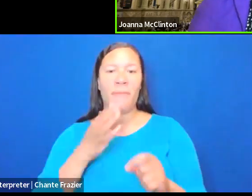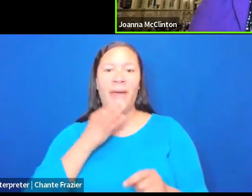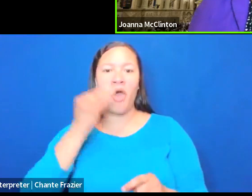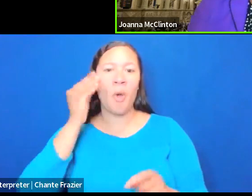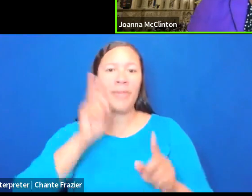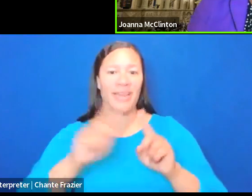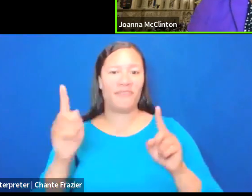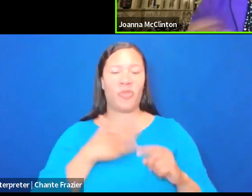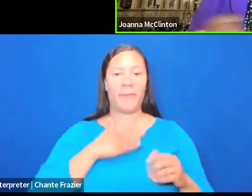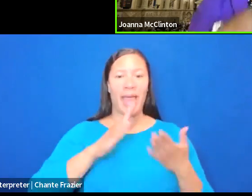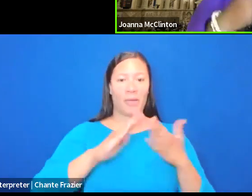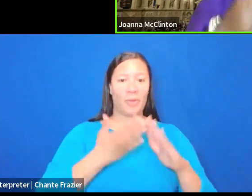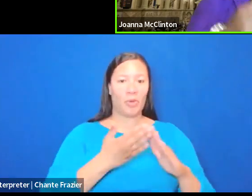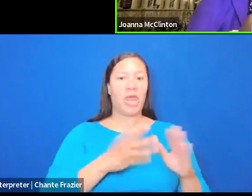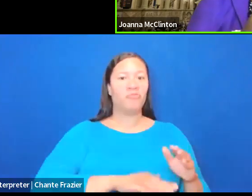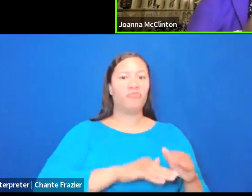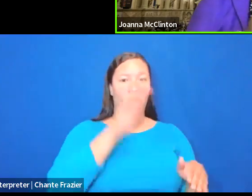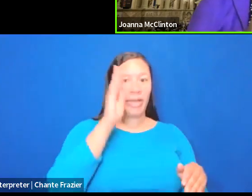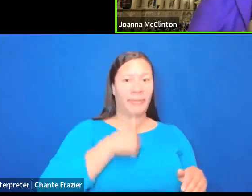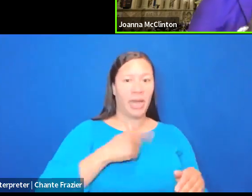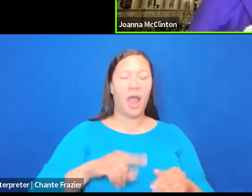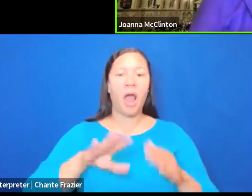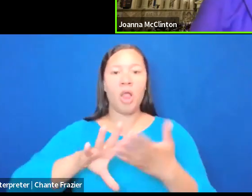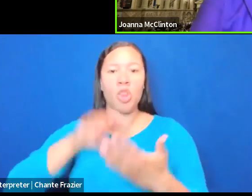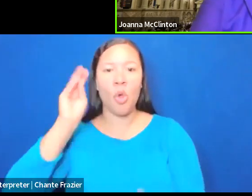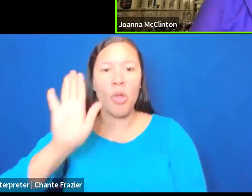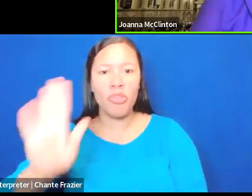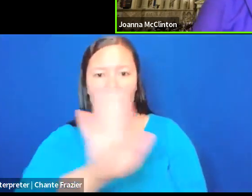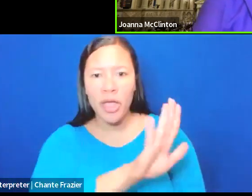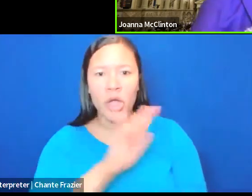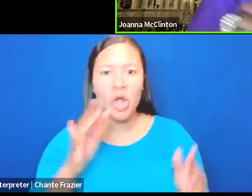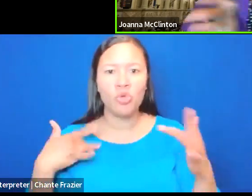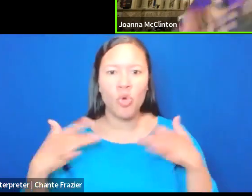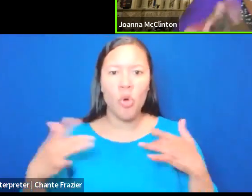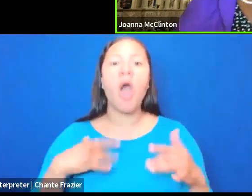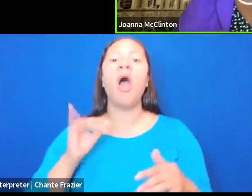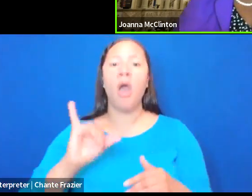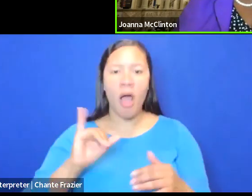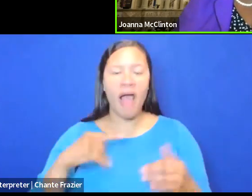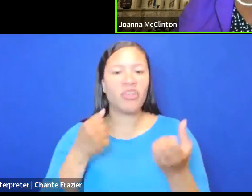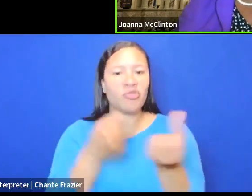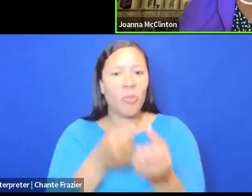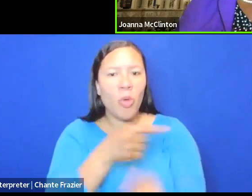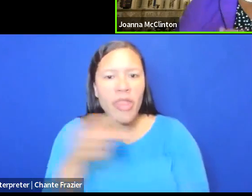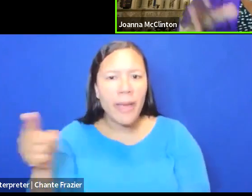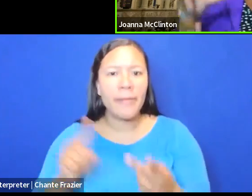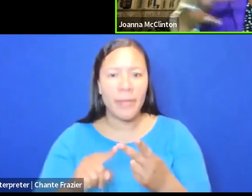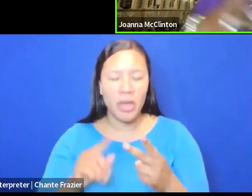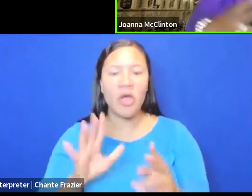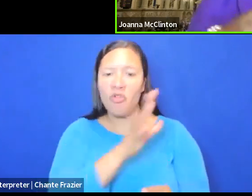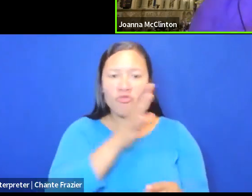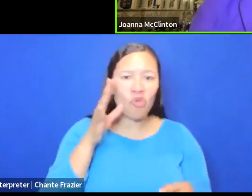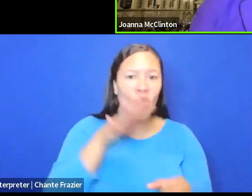other areas of our Commonwealth. Hearing from constituents in other areas and places that are far from my home and different for my